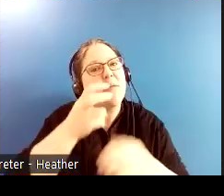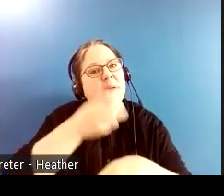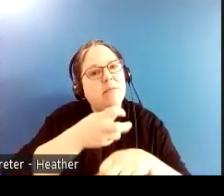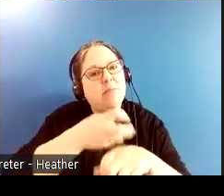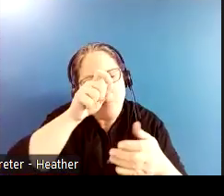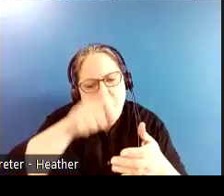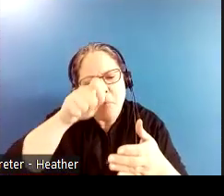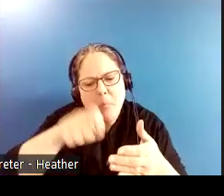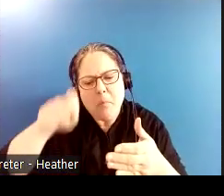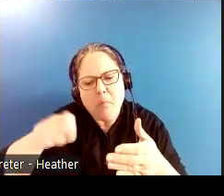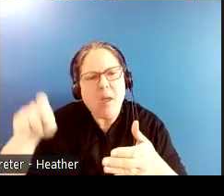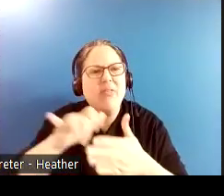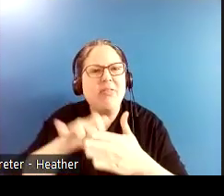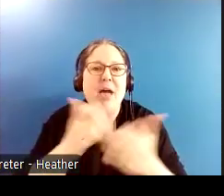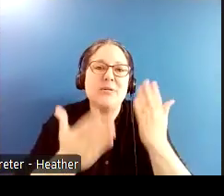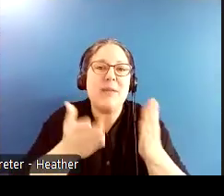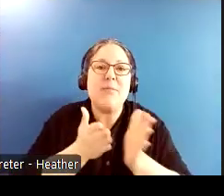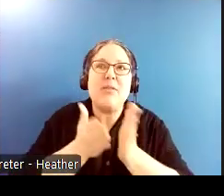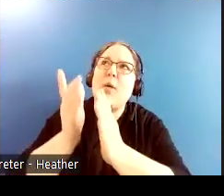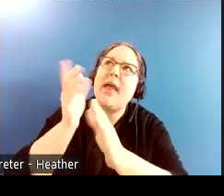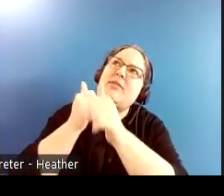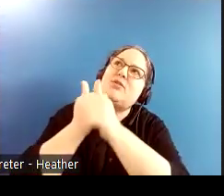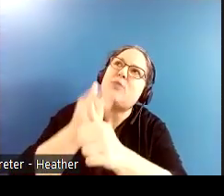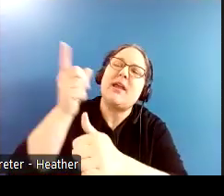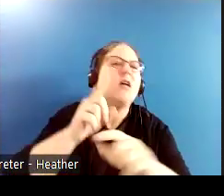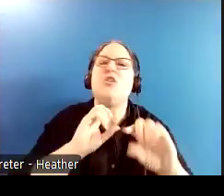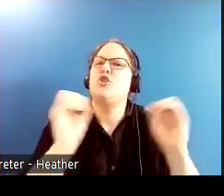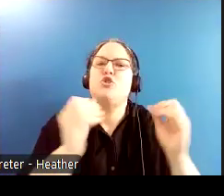activities you could be involved in. And there's no way to prove it, but one of the theories that